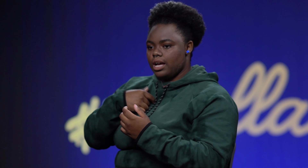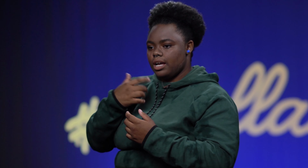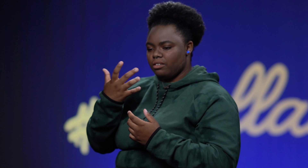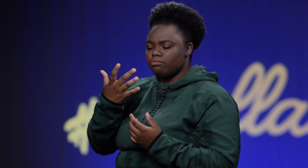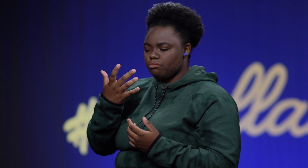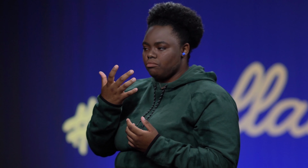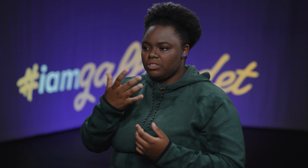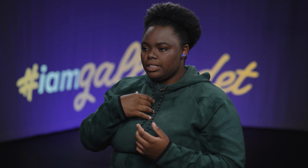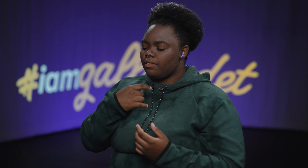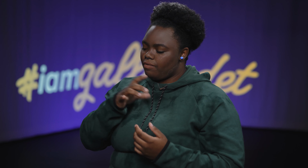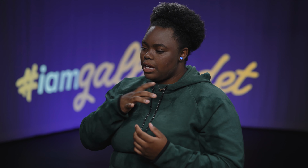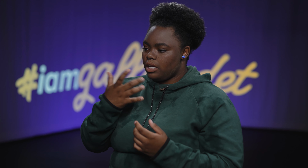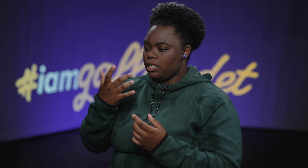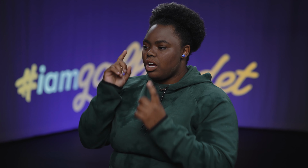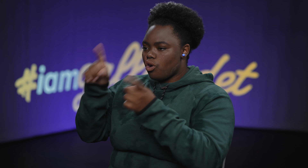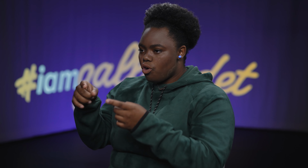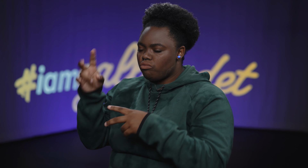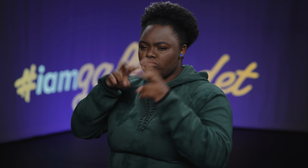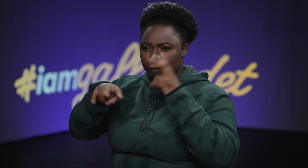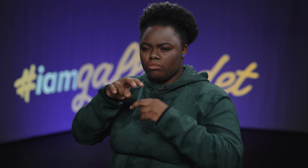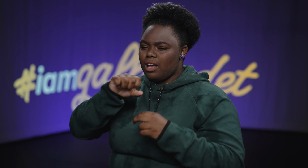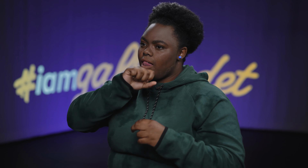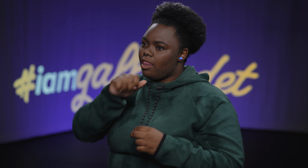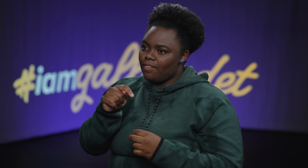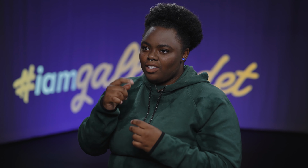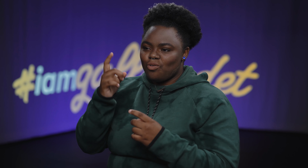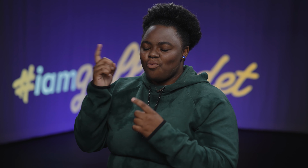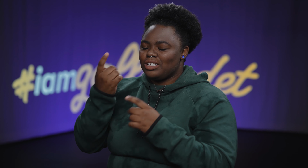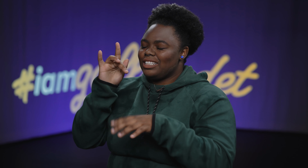I felt that I needed to go and once I saw it, I loved it.